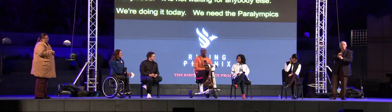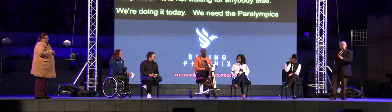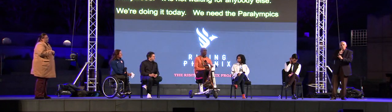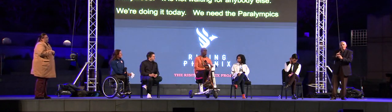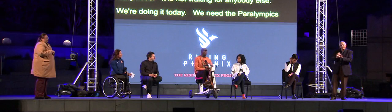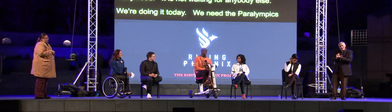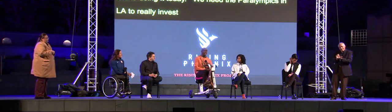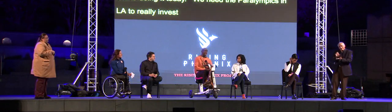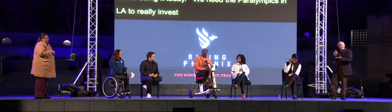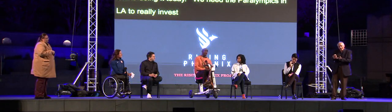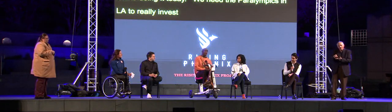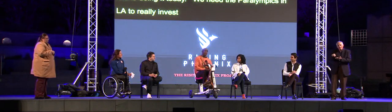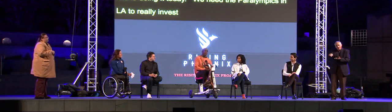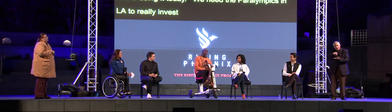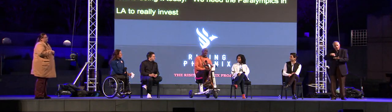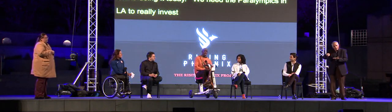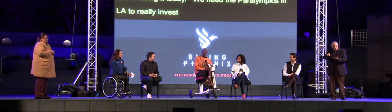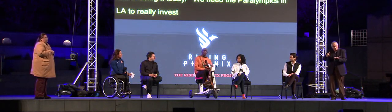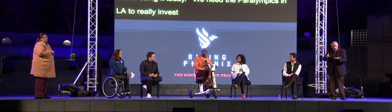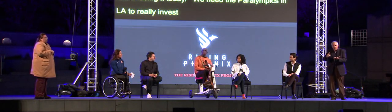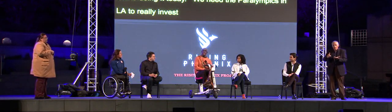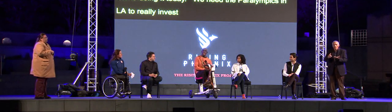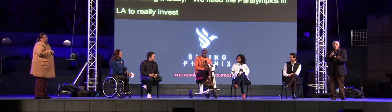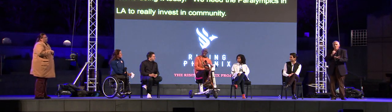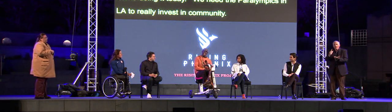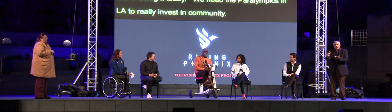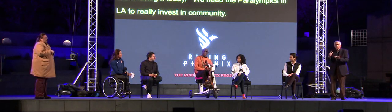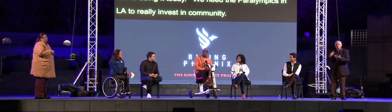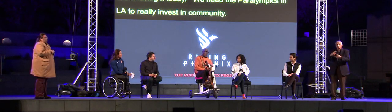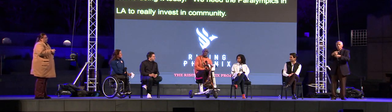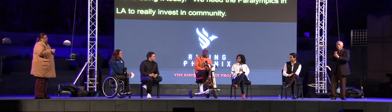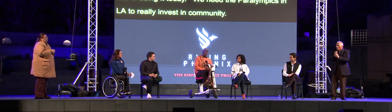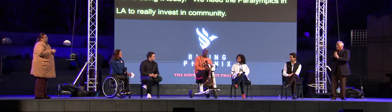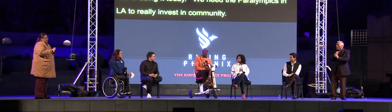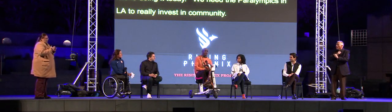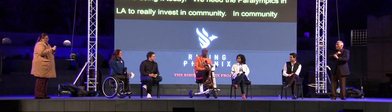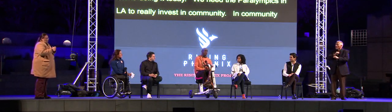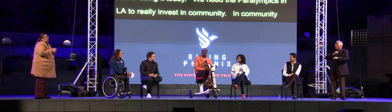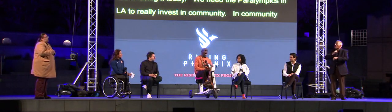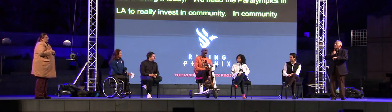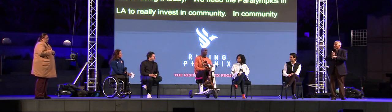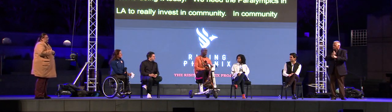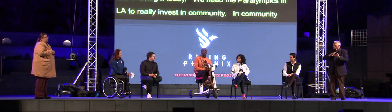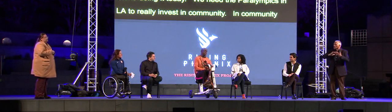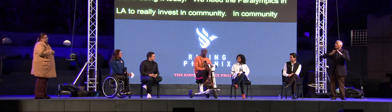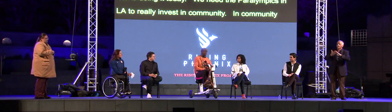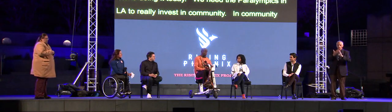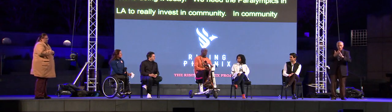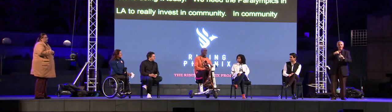in community, in community and community activism.